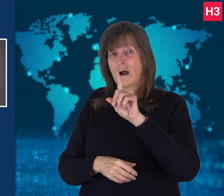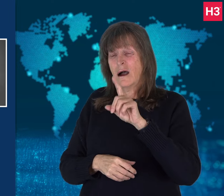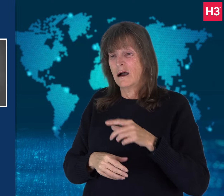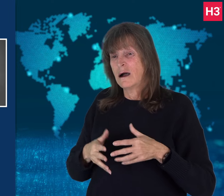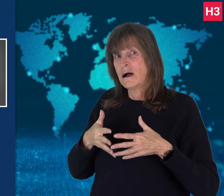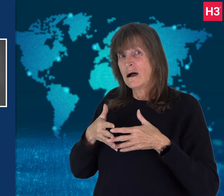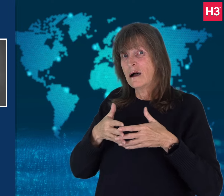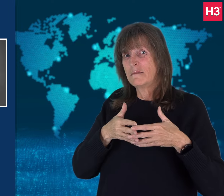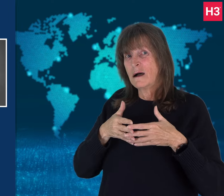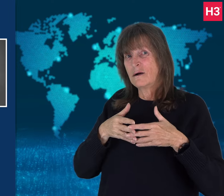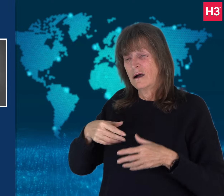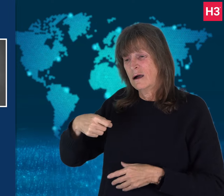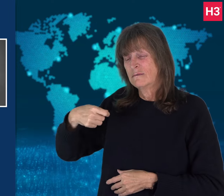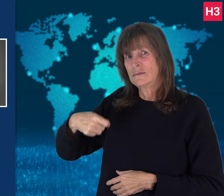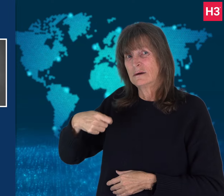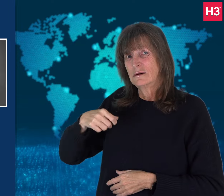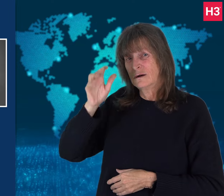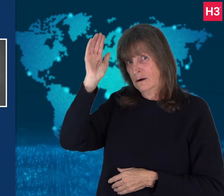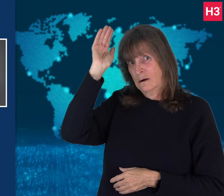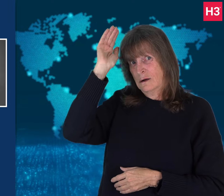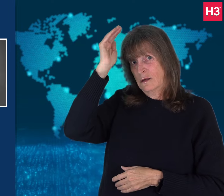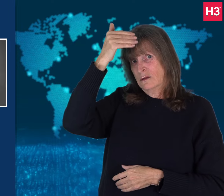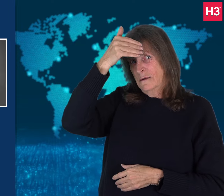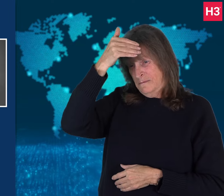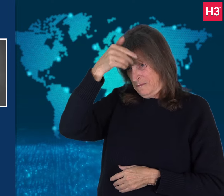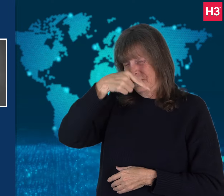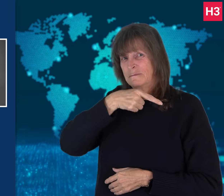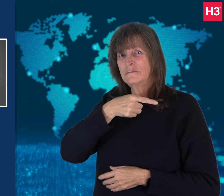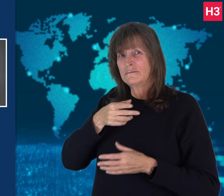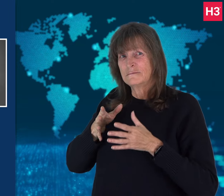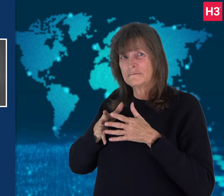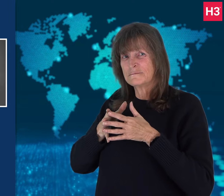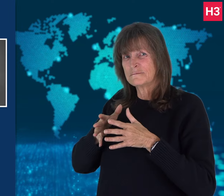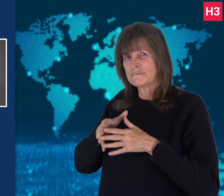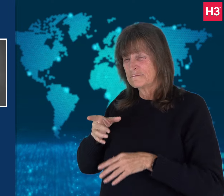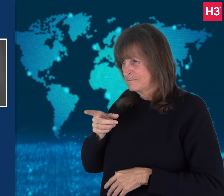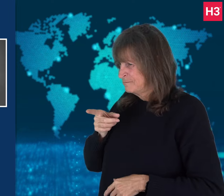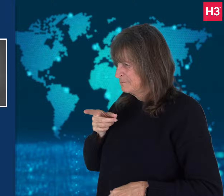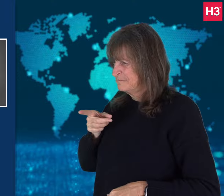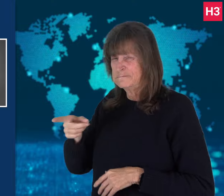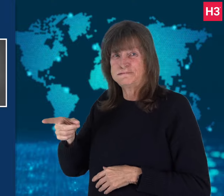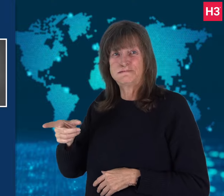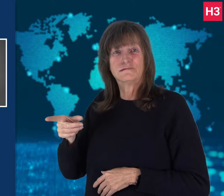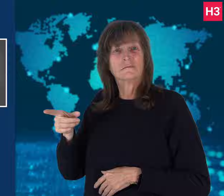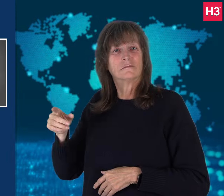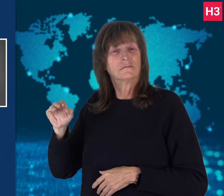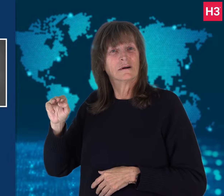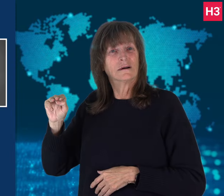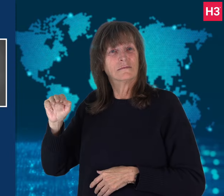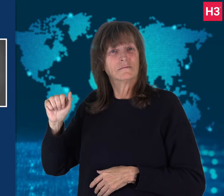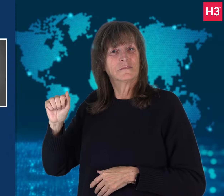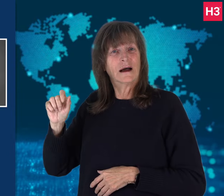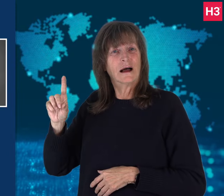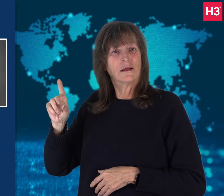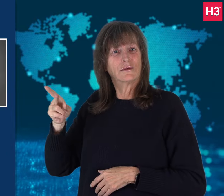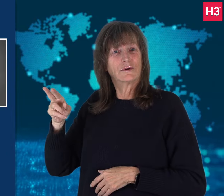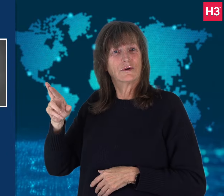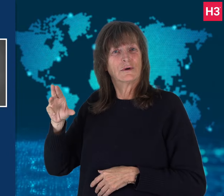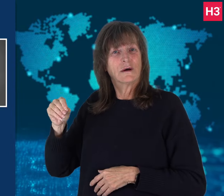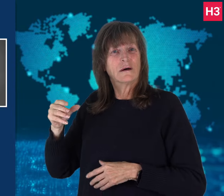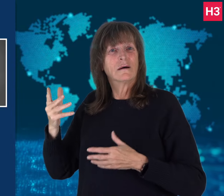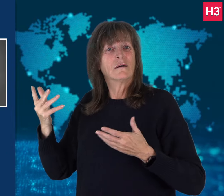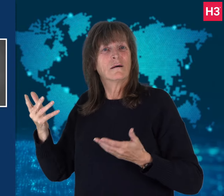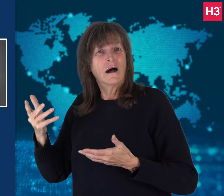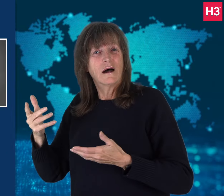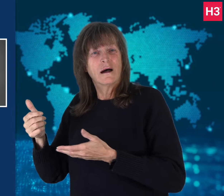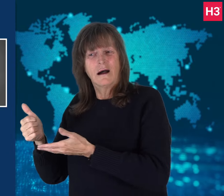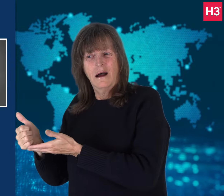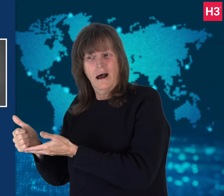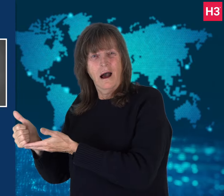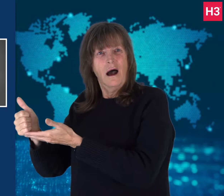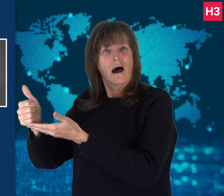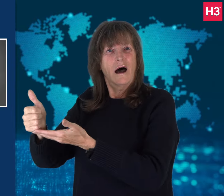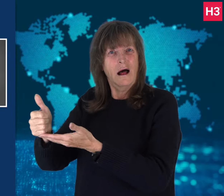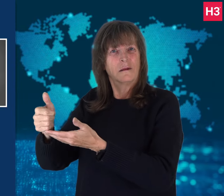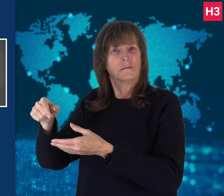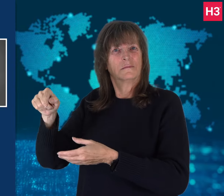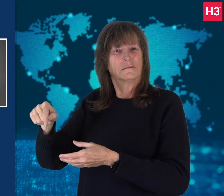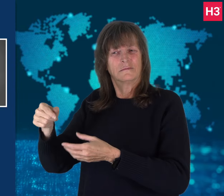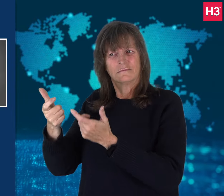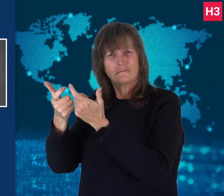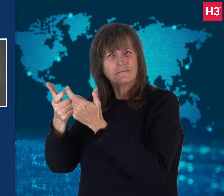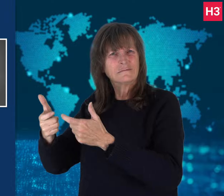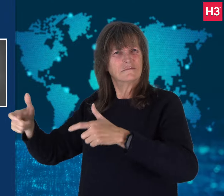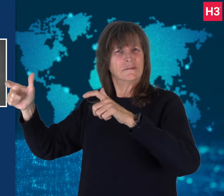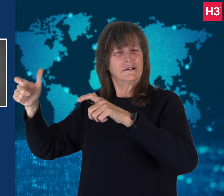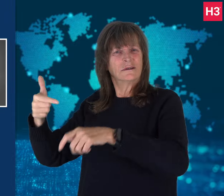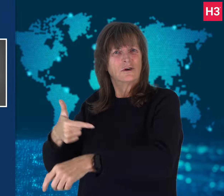is exaggerating the danger. But U.S. President Donald Trump accuses